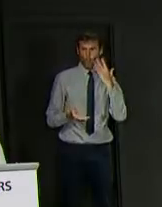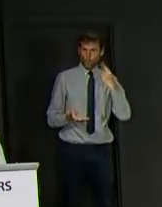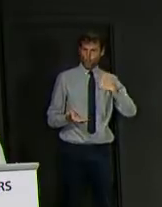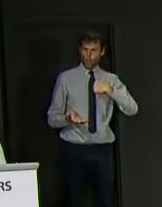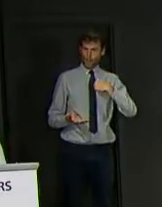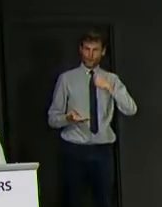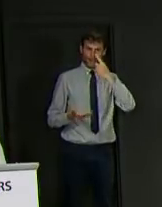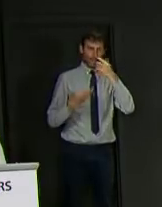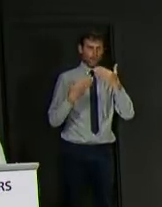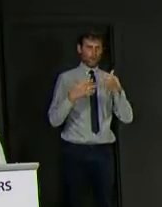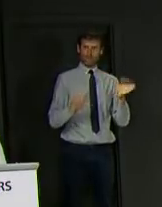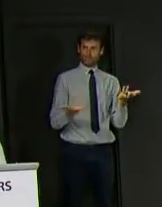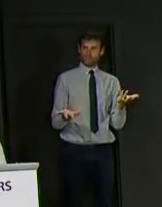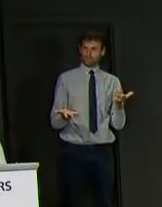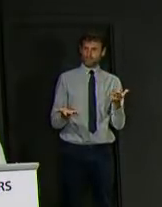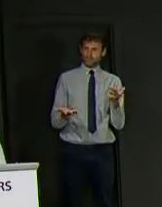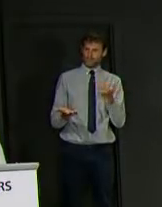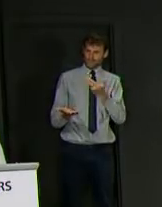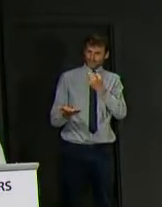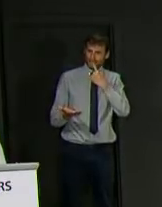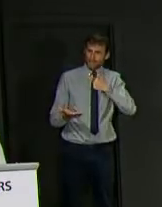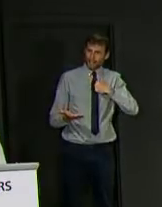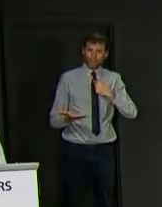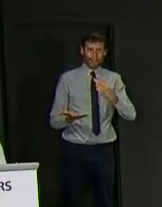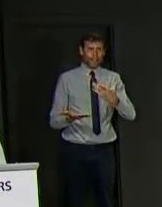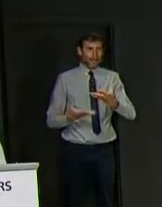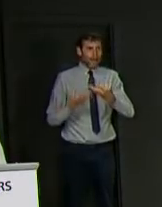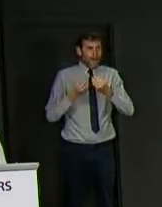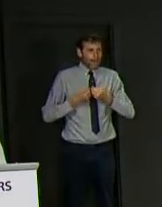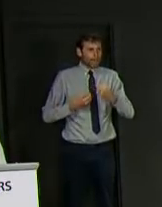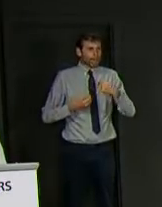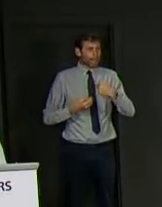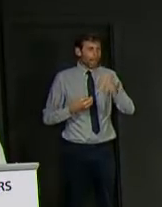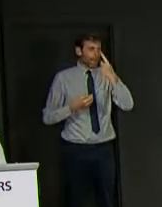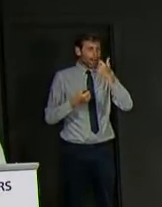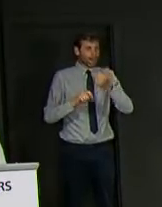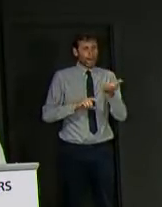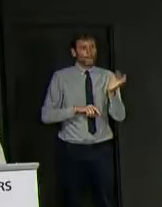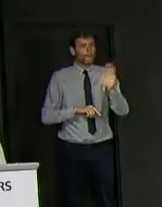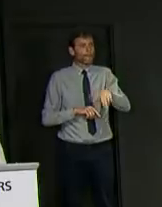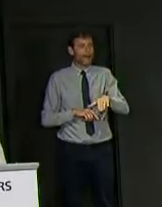about. So what financial support are you going to give them over the weeks and months ahead?